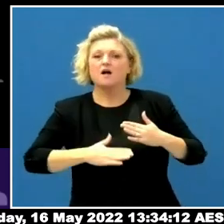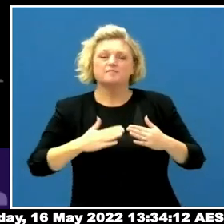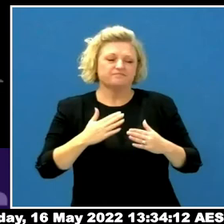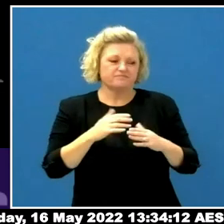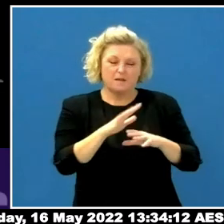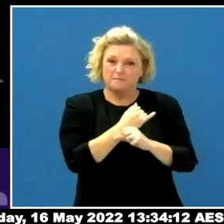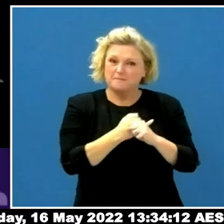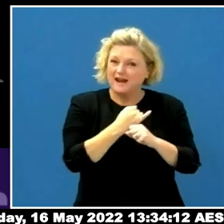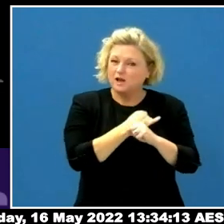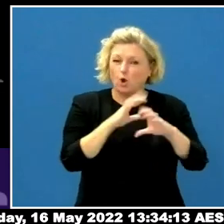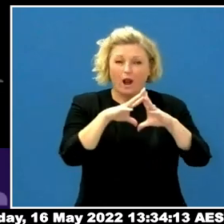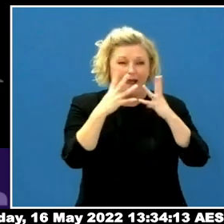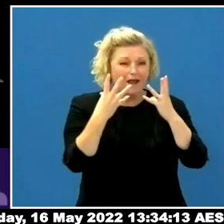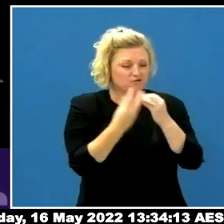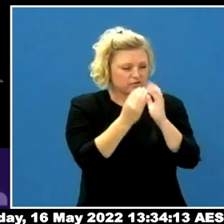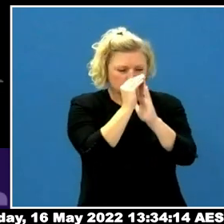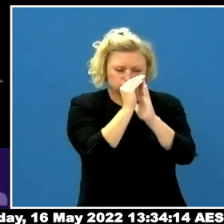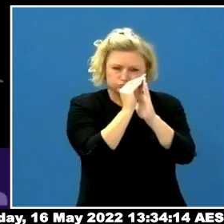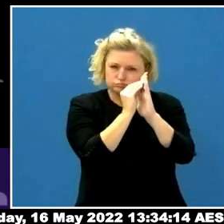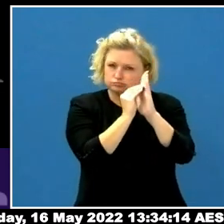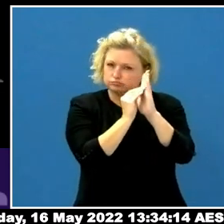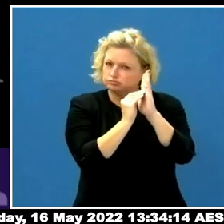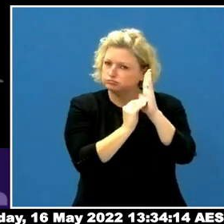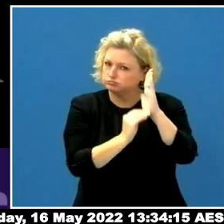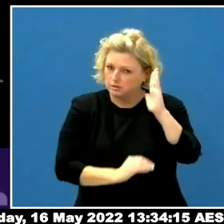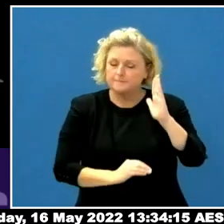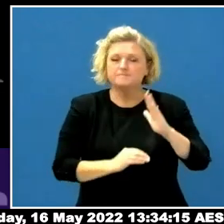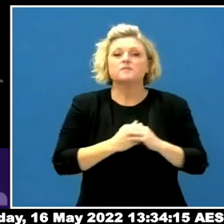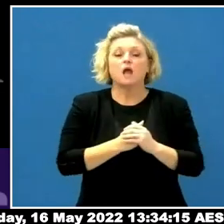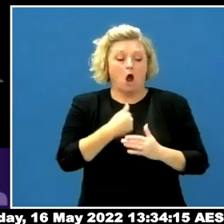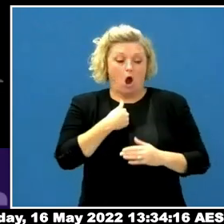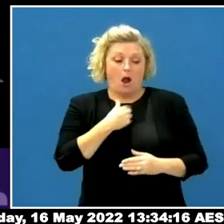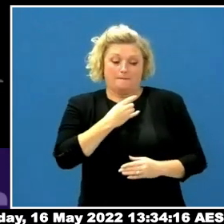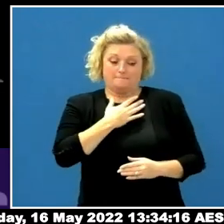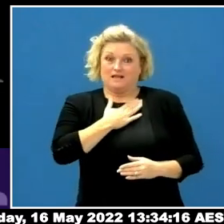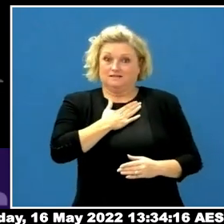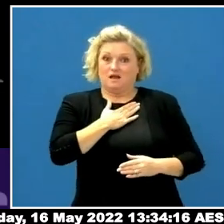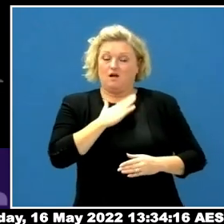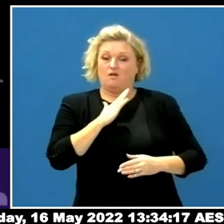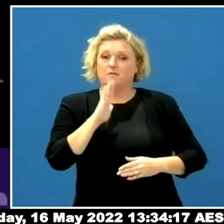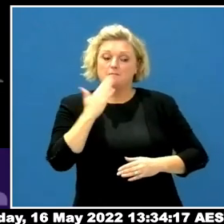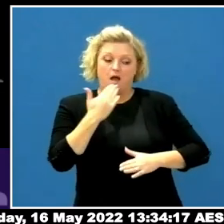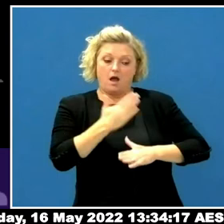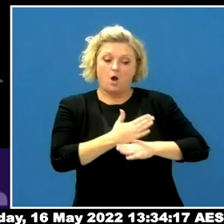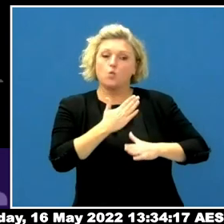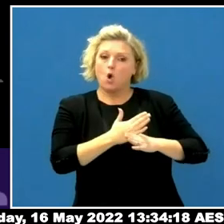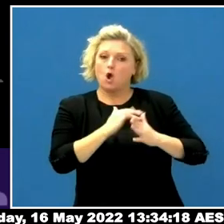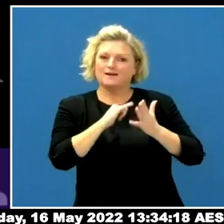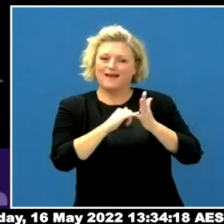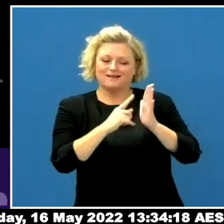worked as a SOSO at a special ed school for 12 years before I was medically retired so -